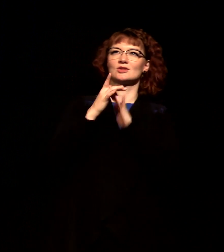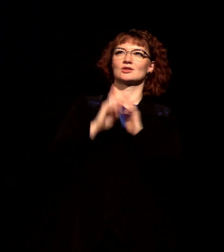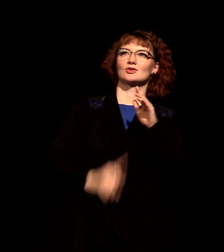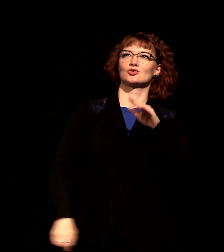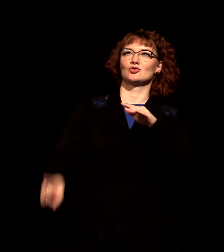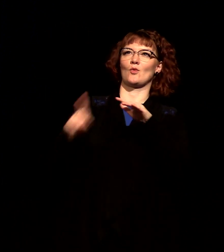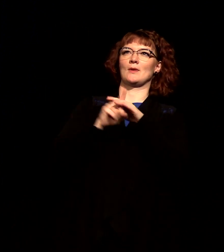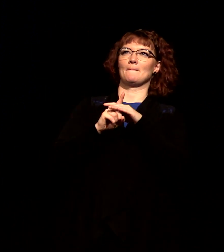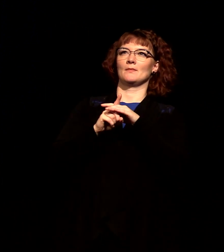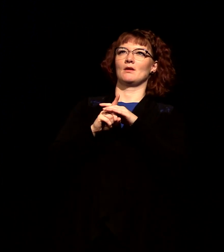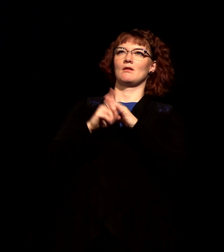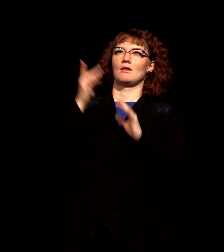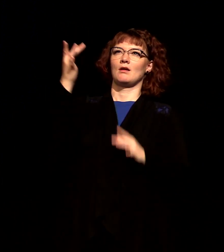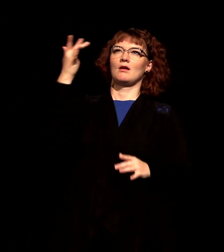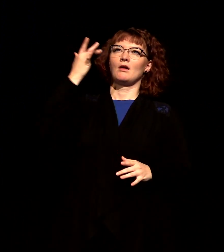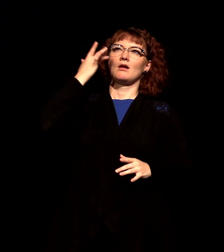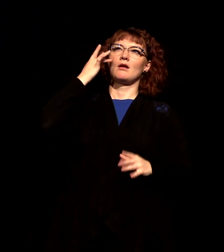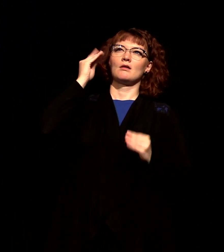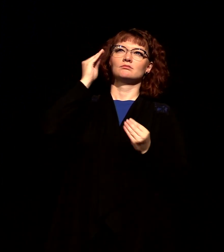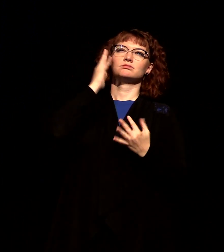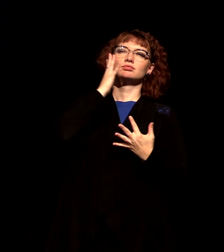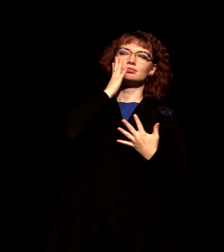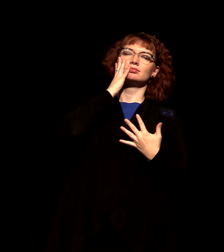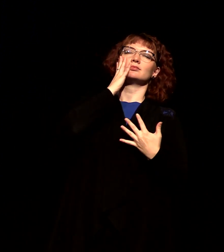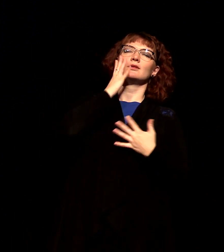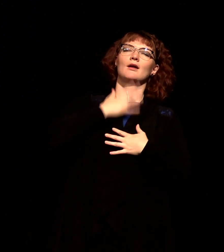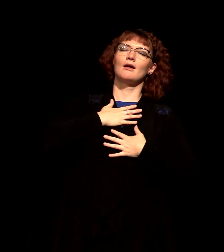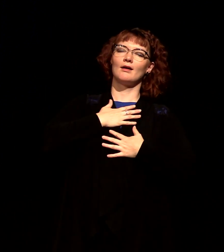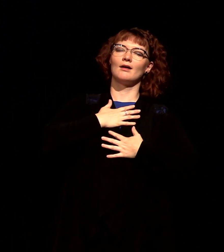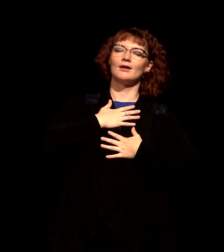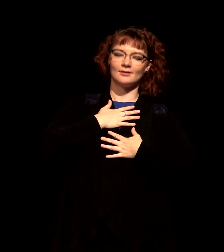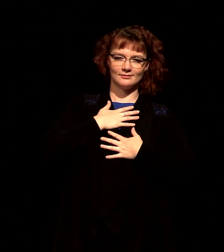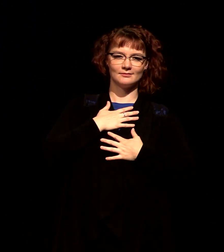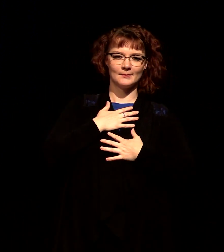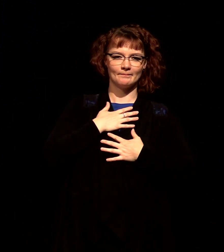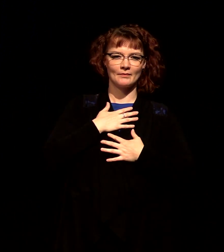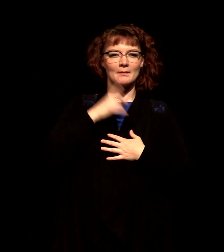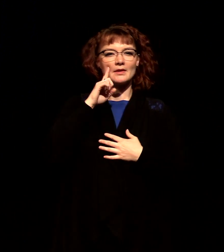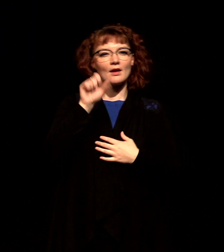the Creator, Amit talked about the power of the sea, or we talk